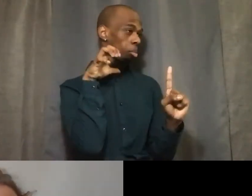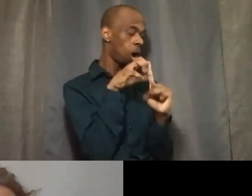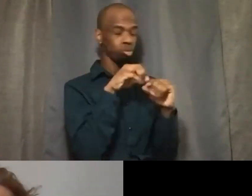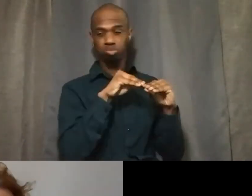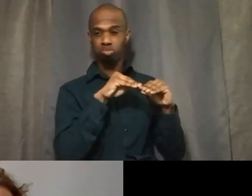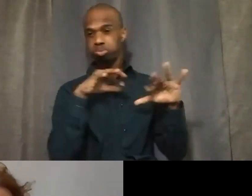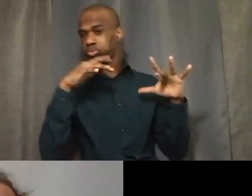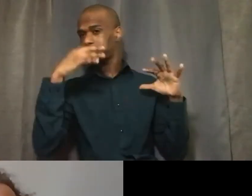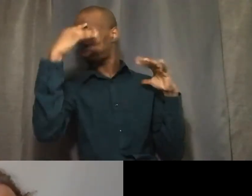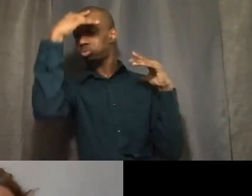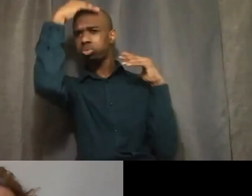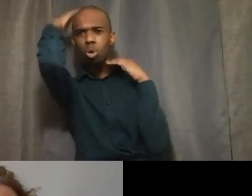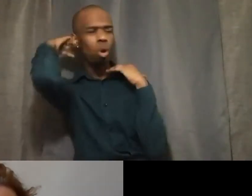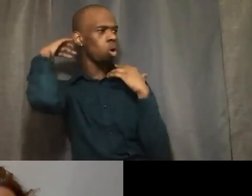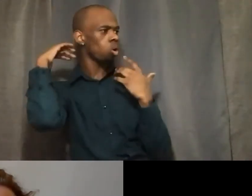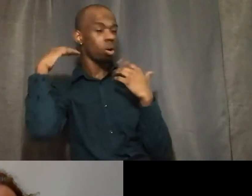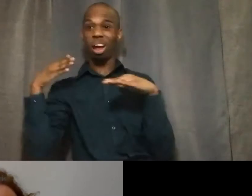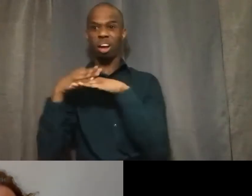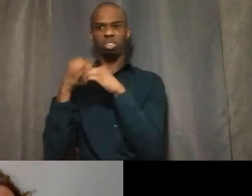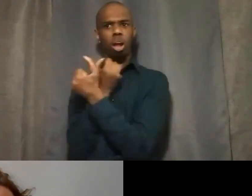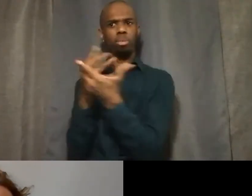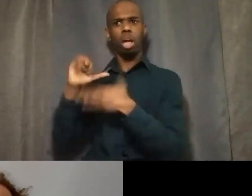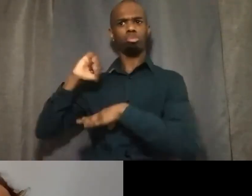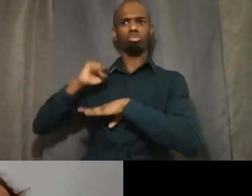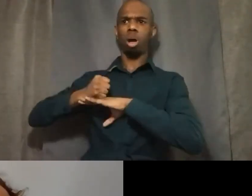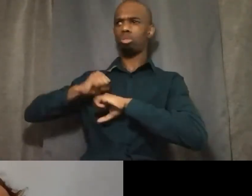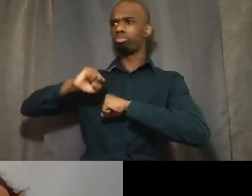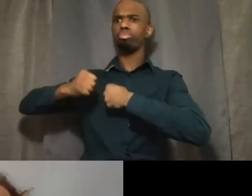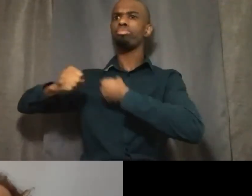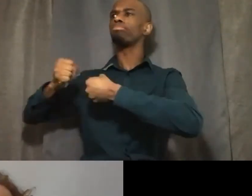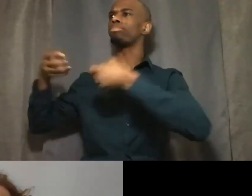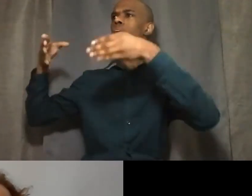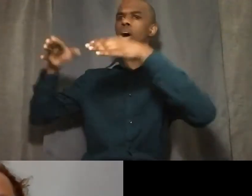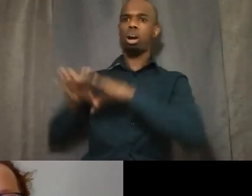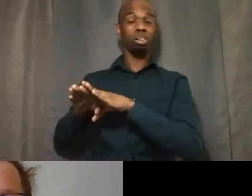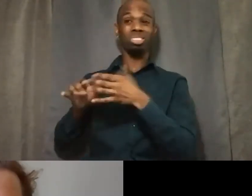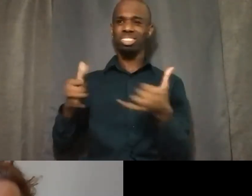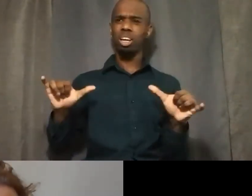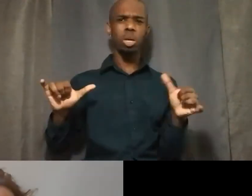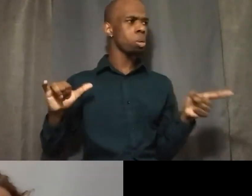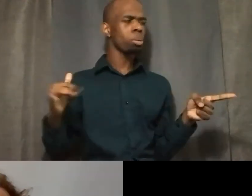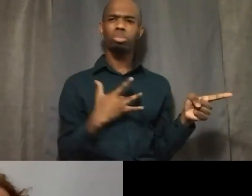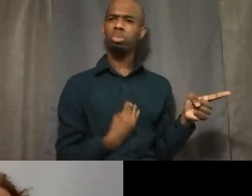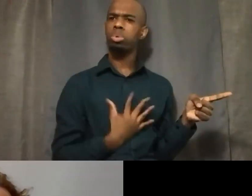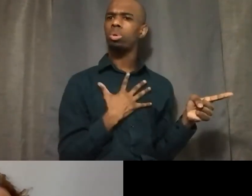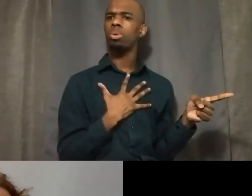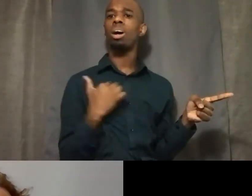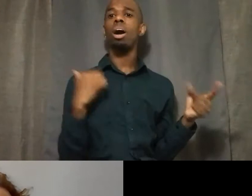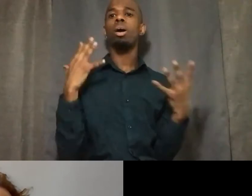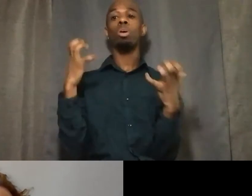after the shutdown. So here's to all the mothers. Yes.